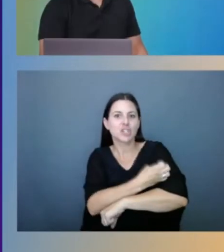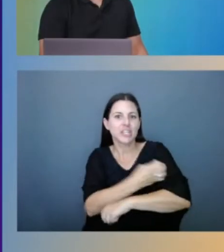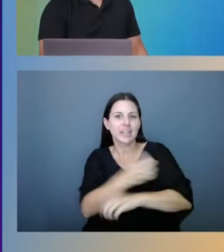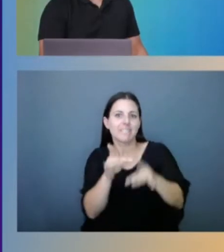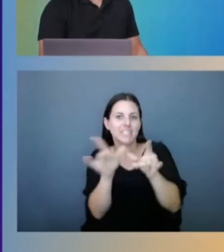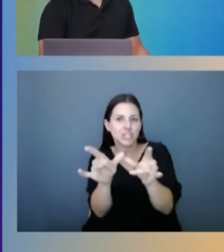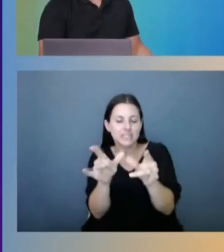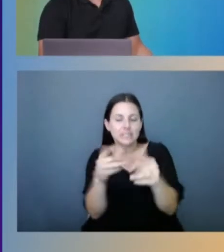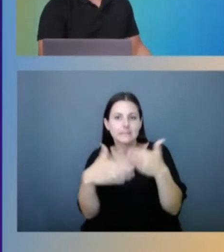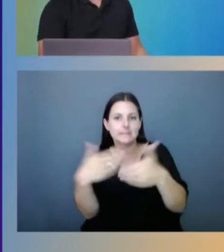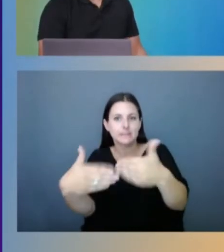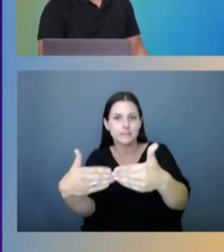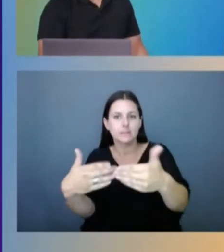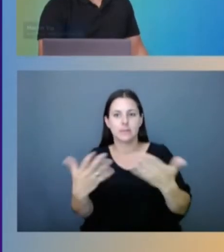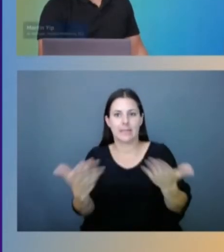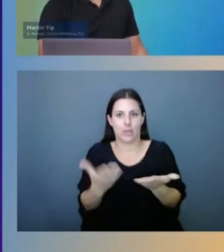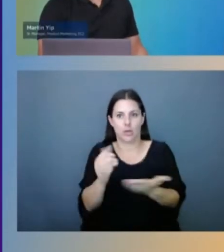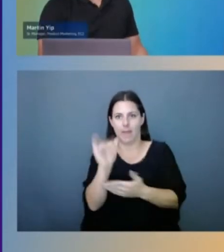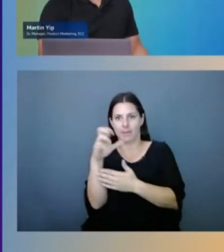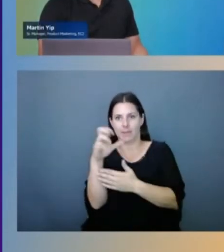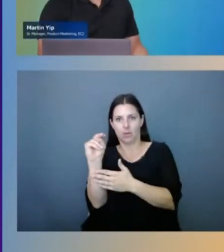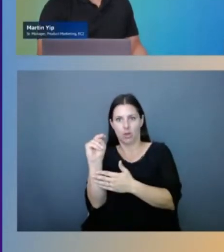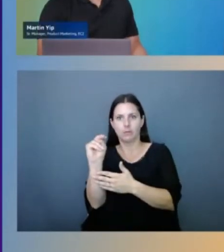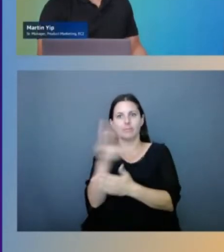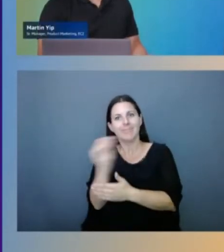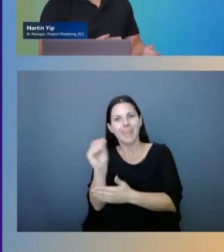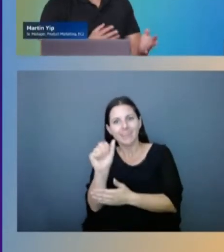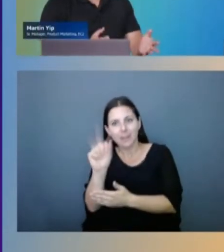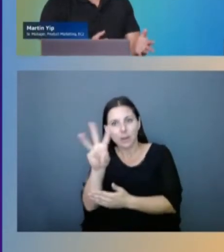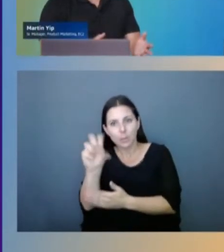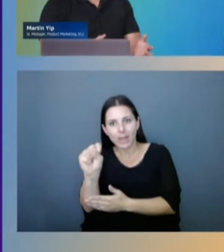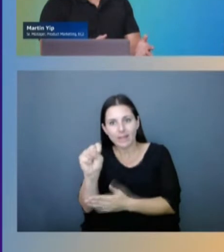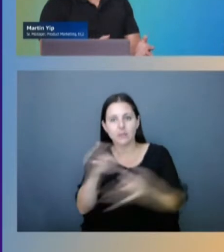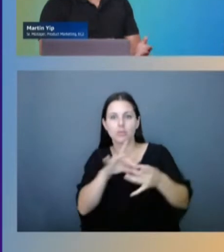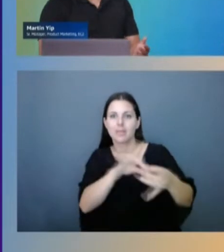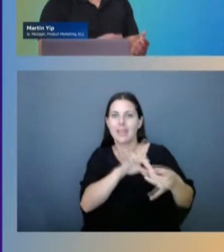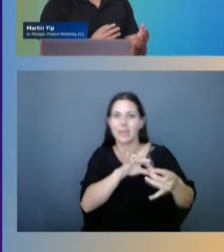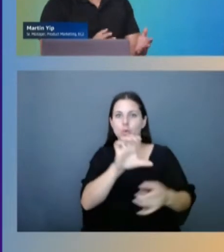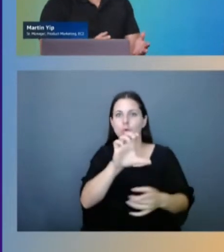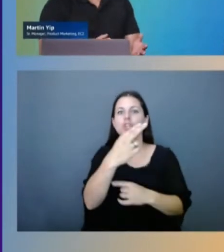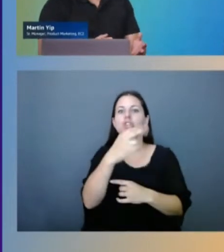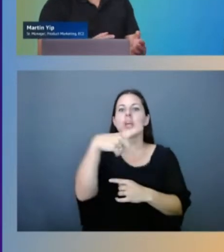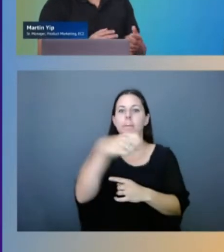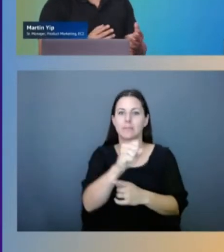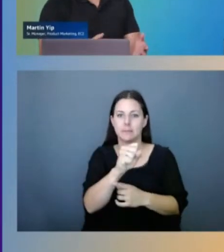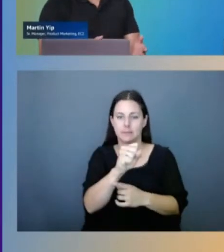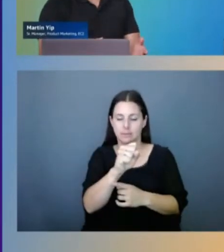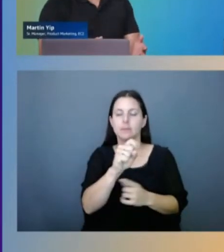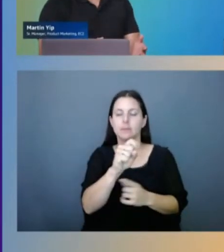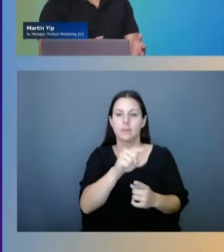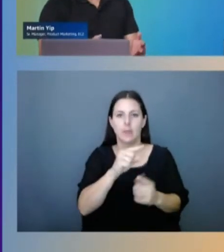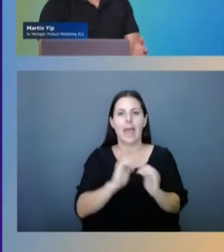at Amazon at AWS is related to the chips that we produce and just building more energy efficient chips.